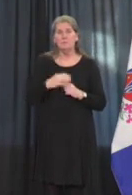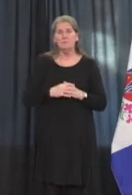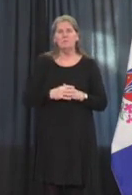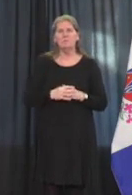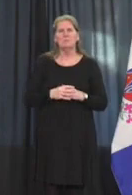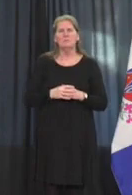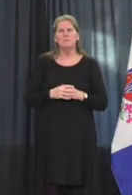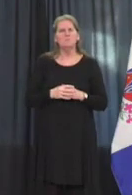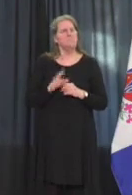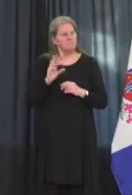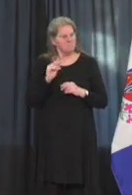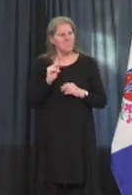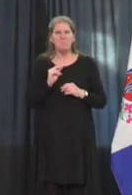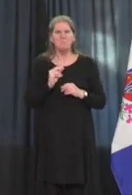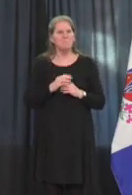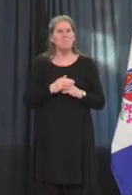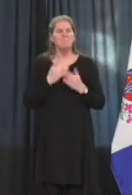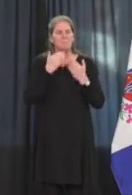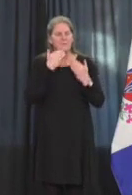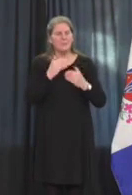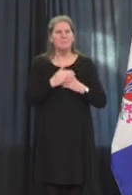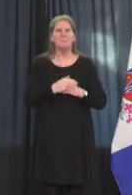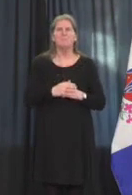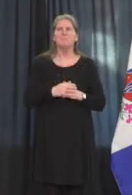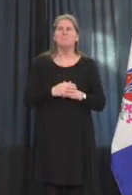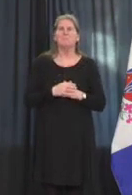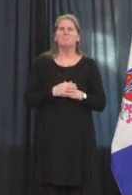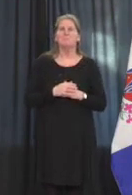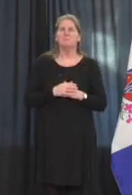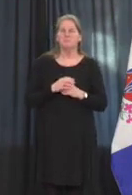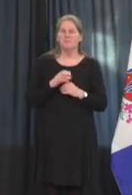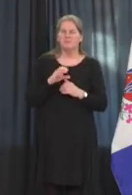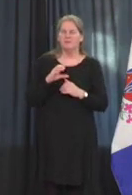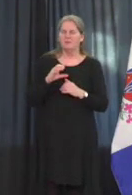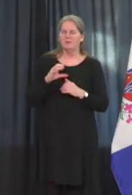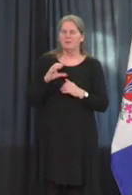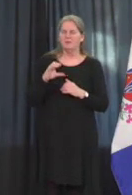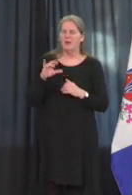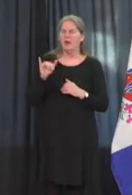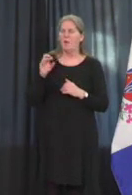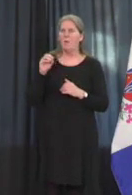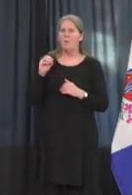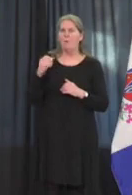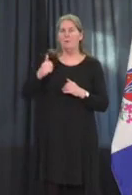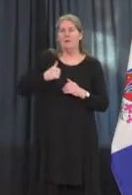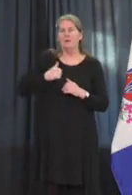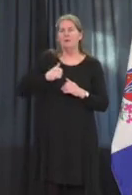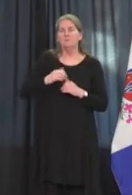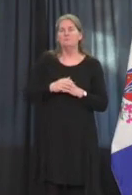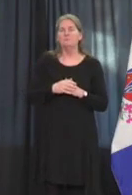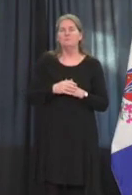NO, I DON'T. THANK YOU. RADIO-CANADA.